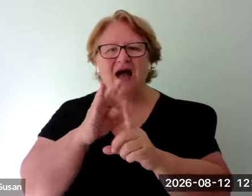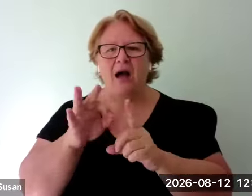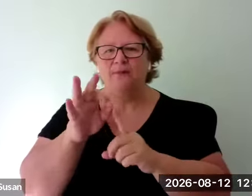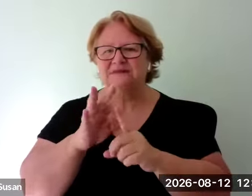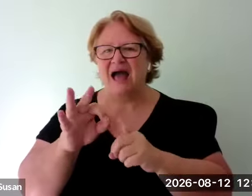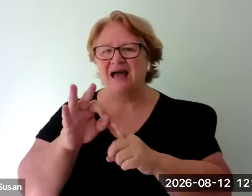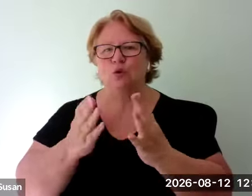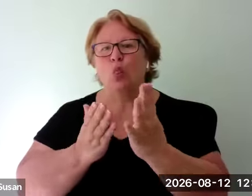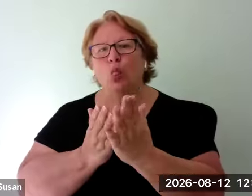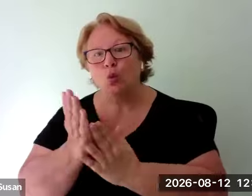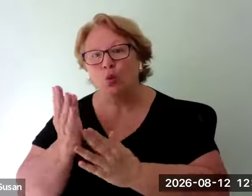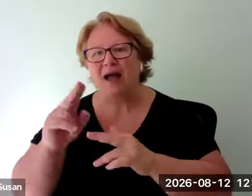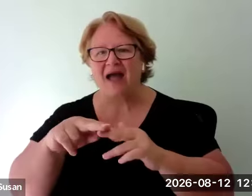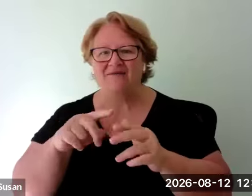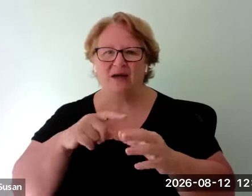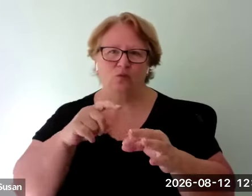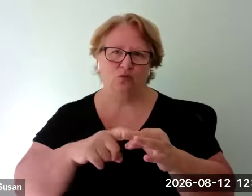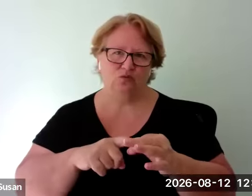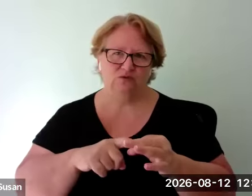and where there is clarification or new